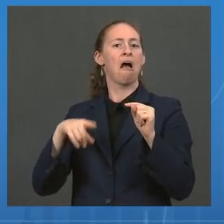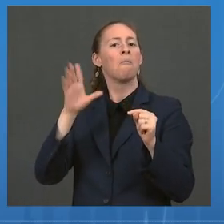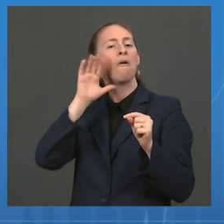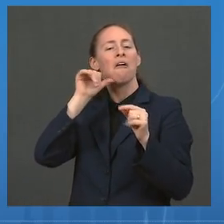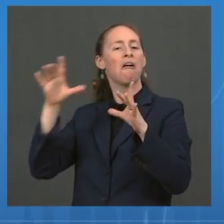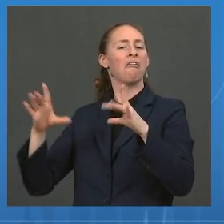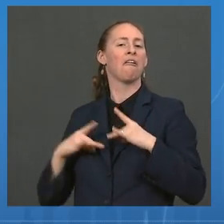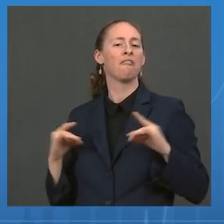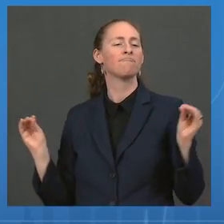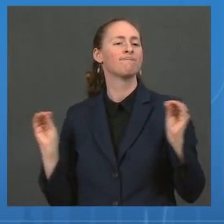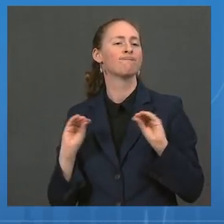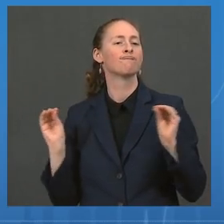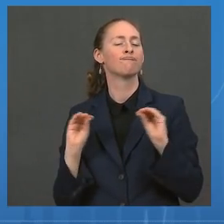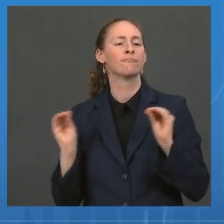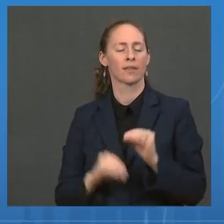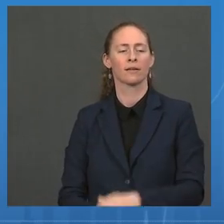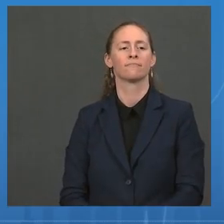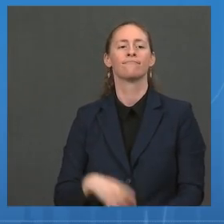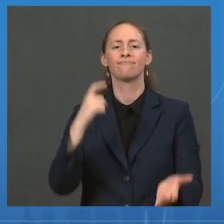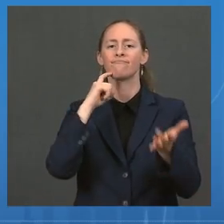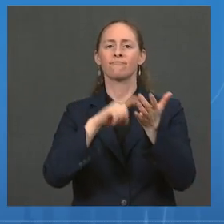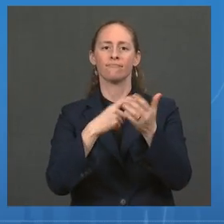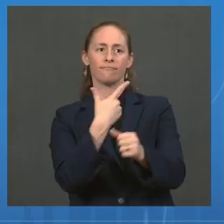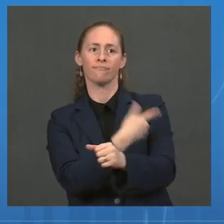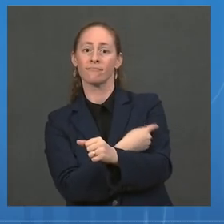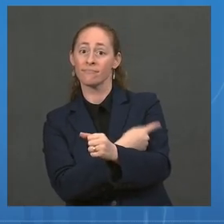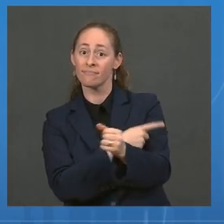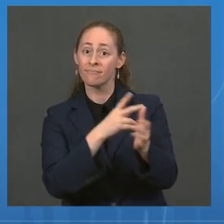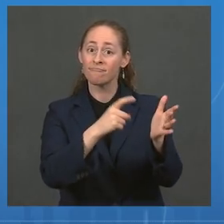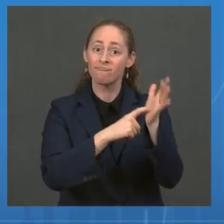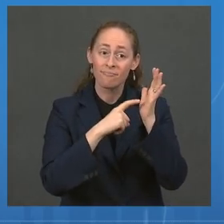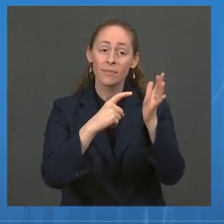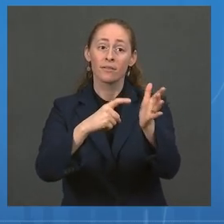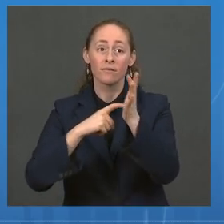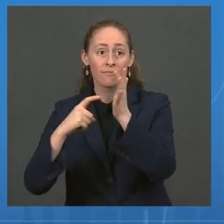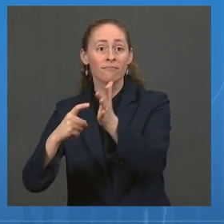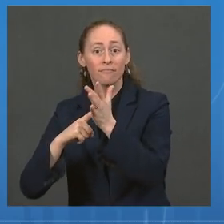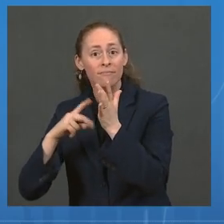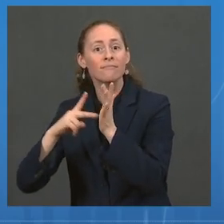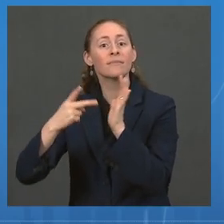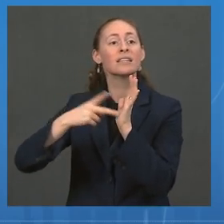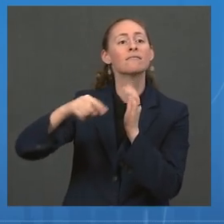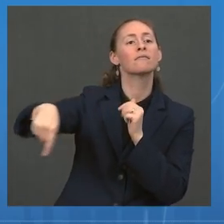also shields the minority of children who may be immunocompromised or who may not respond to a vaccine.